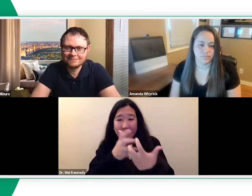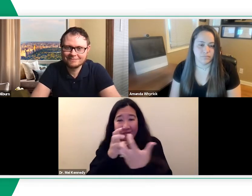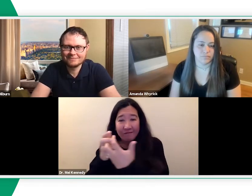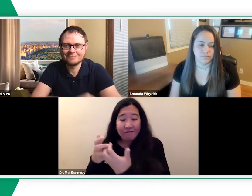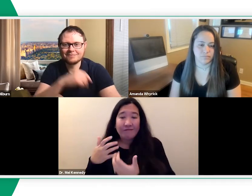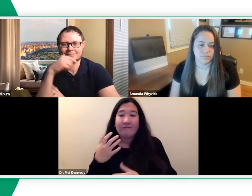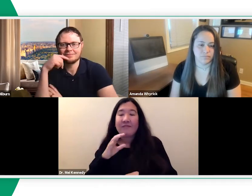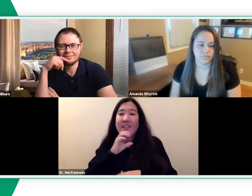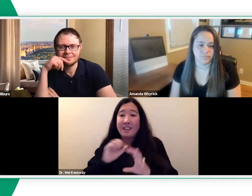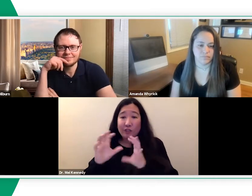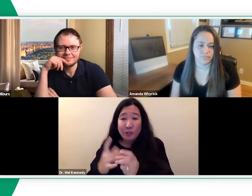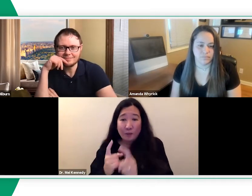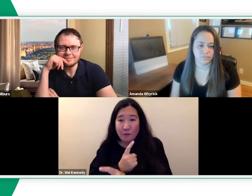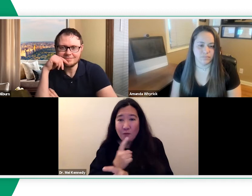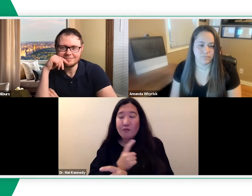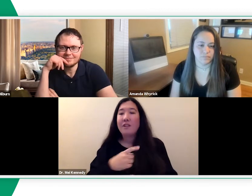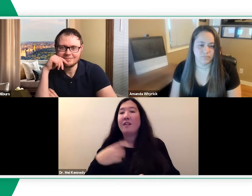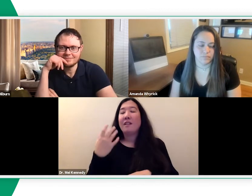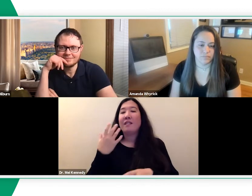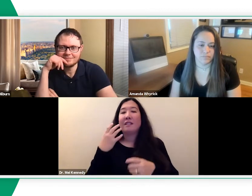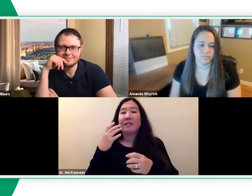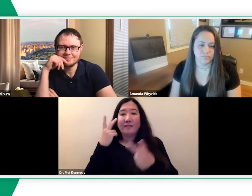then the editing to make sure that everything fit